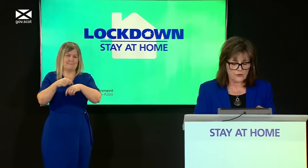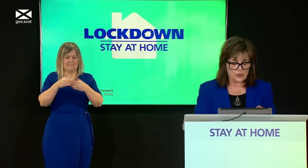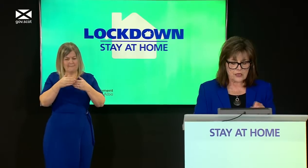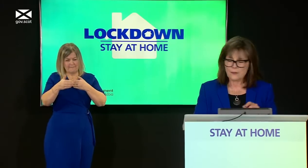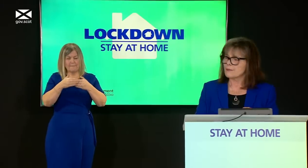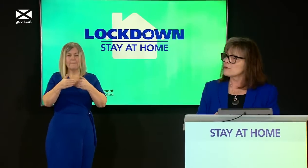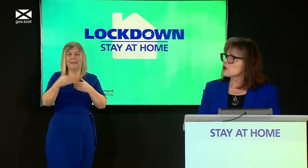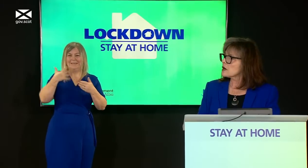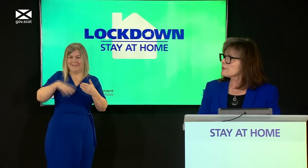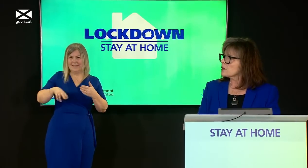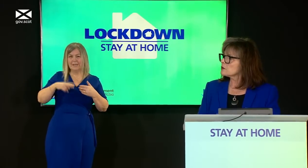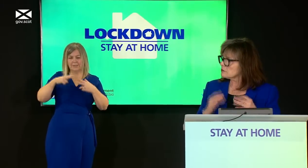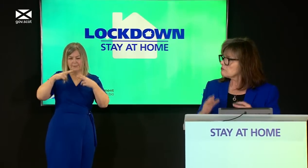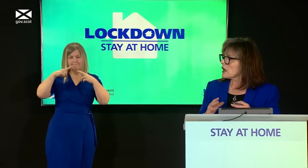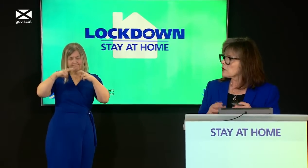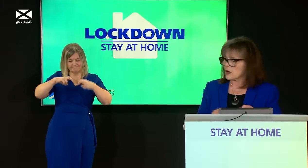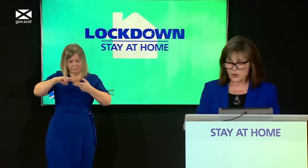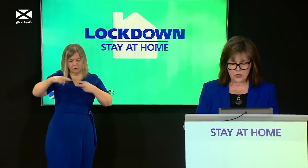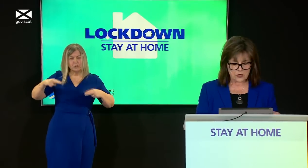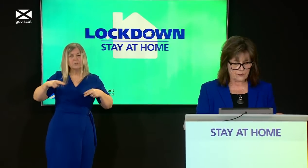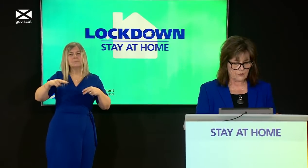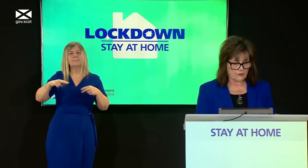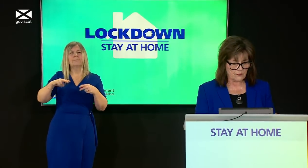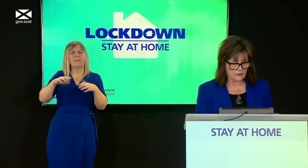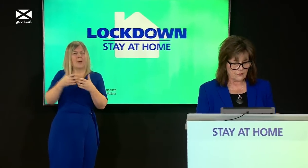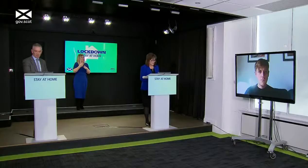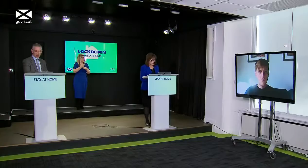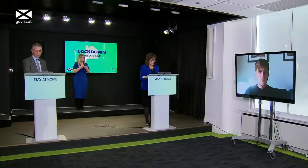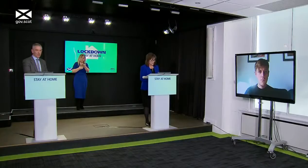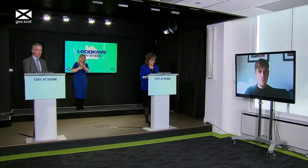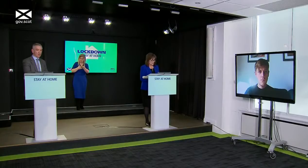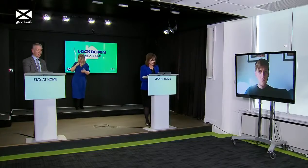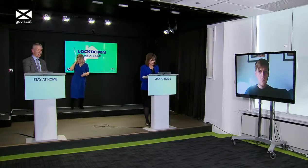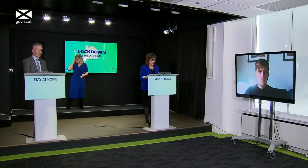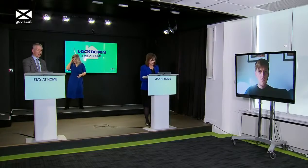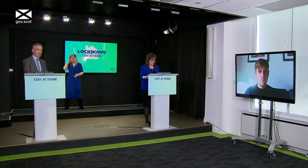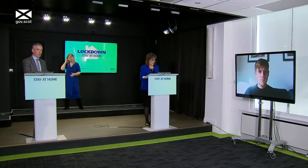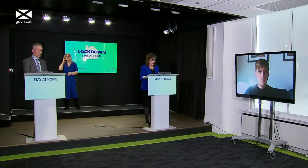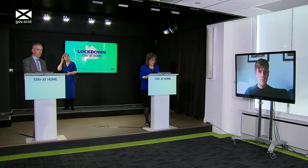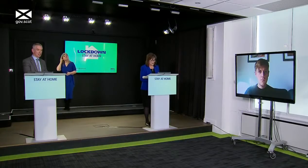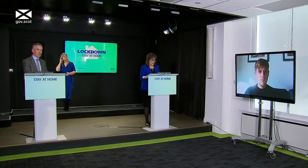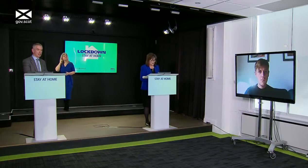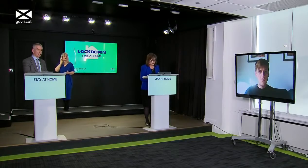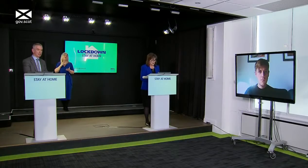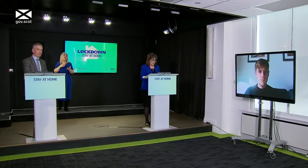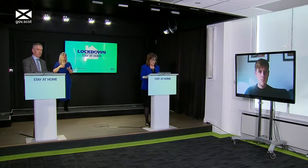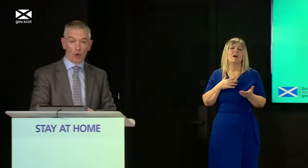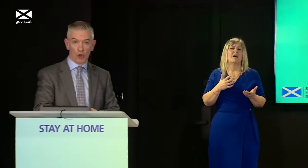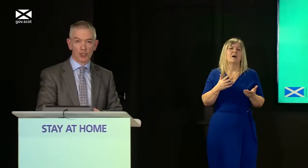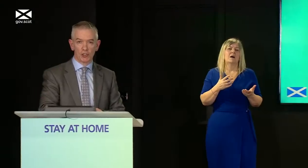if you'd say a bit more about how that works yeah because of the degree of interest and precaution